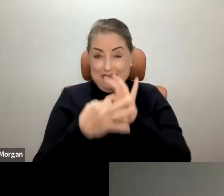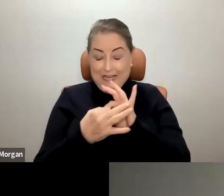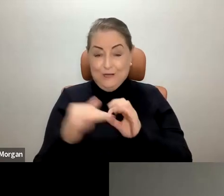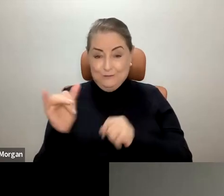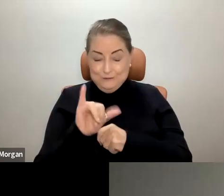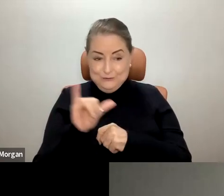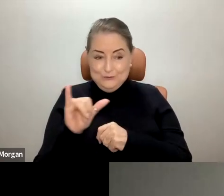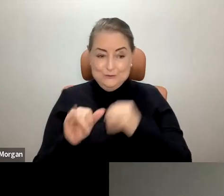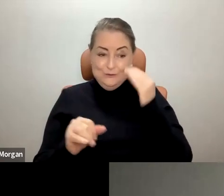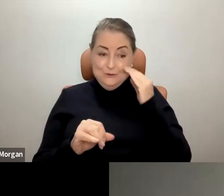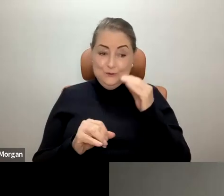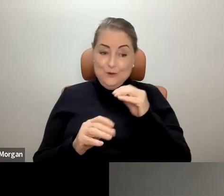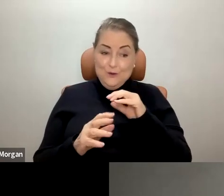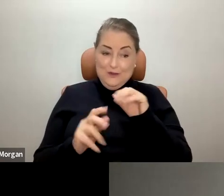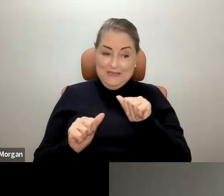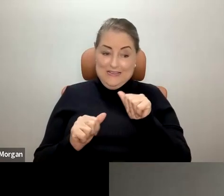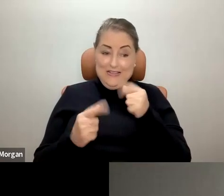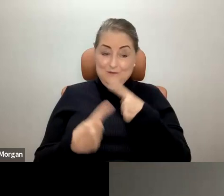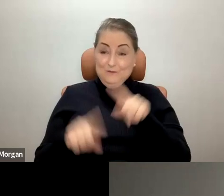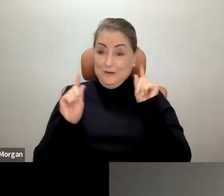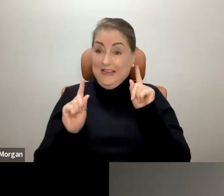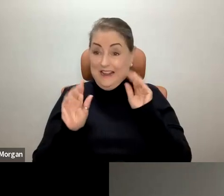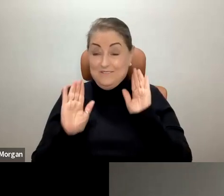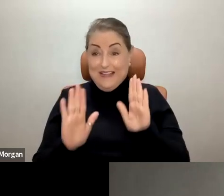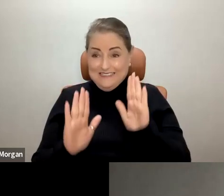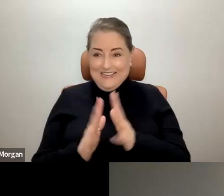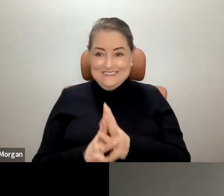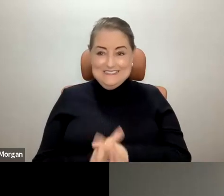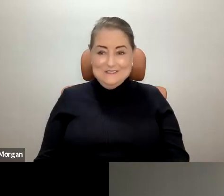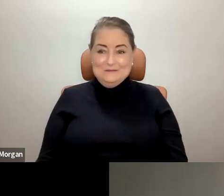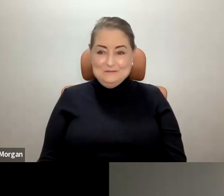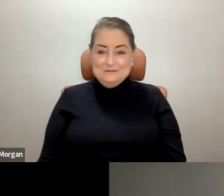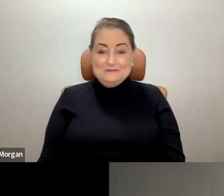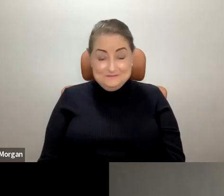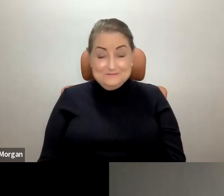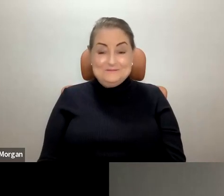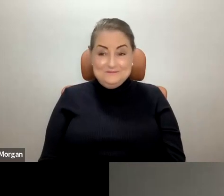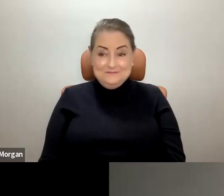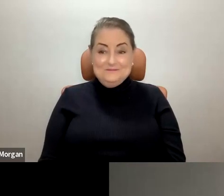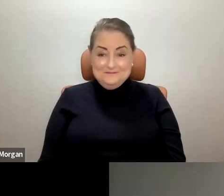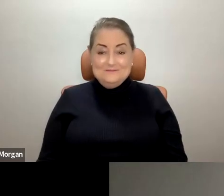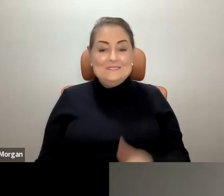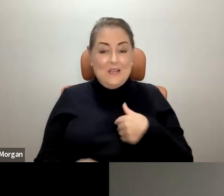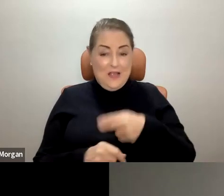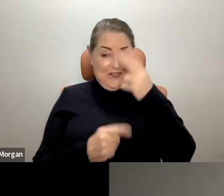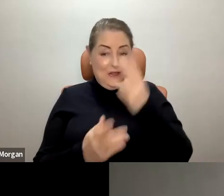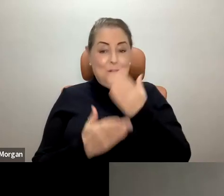know how that works out, sometimes it can work out fantastically. [Rebecca Mushtare] Yes, yes, I highly recommend befriending your chief